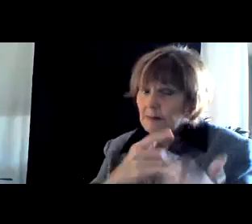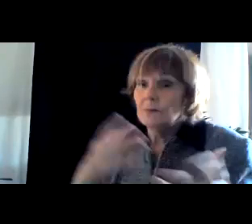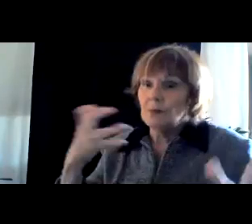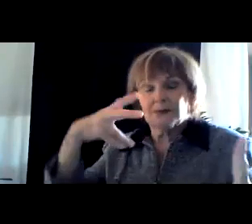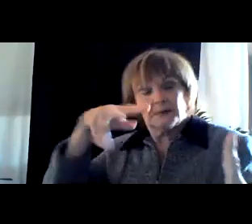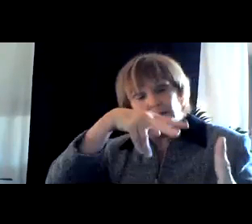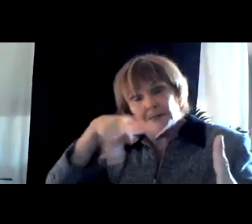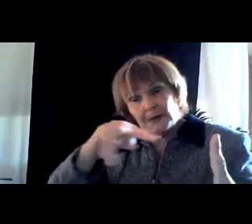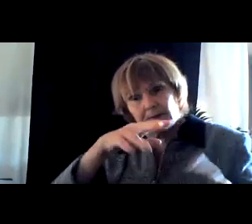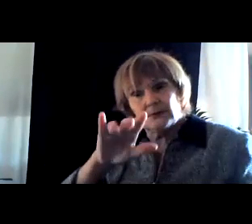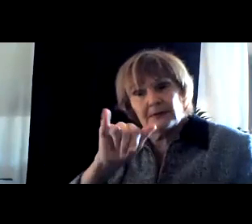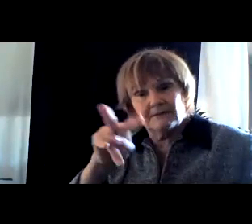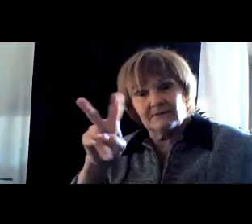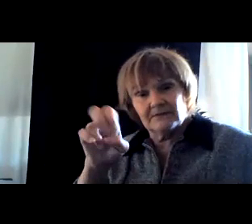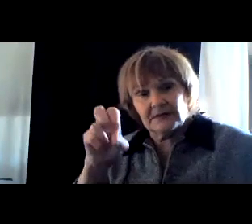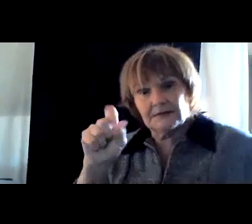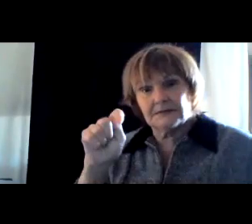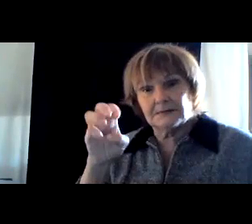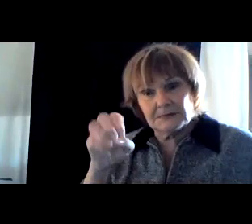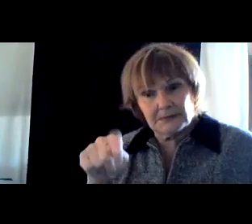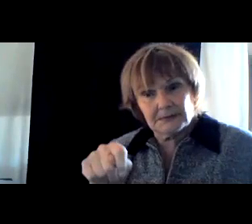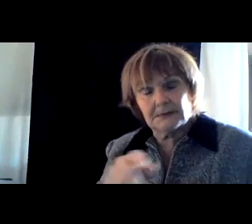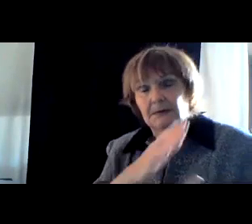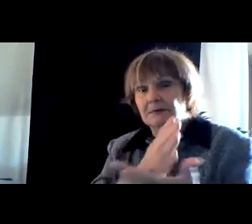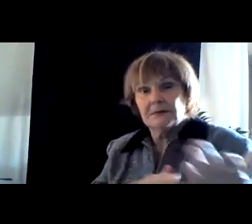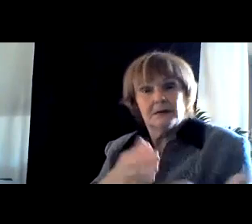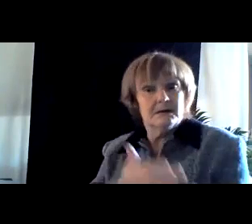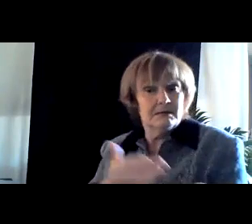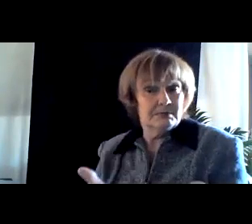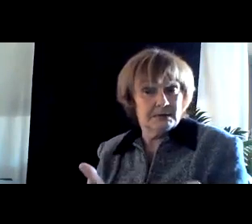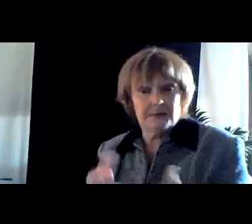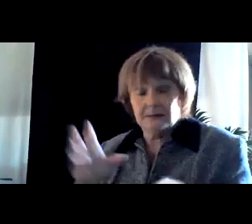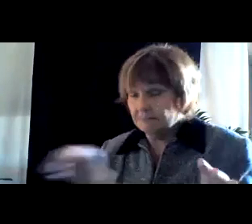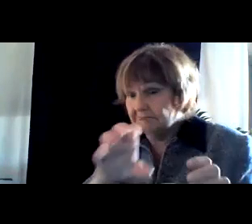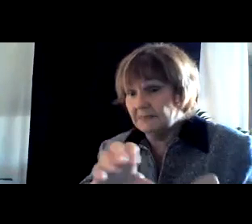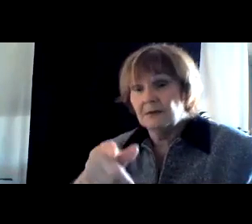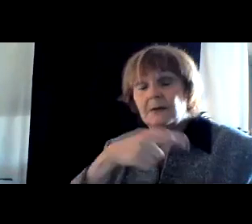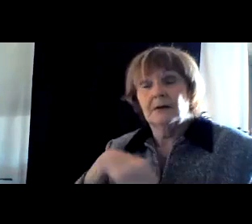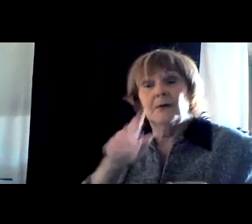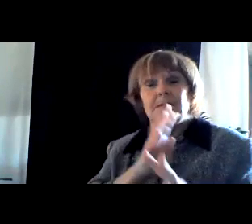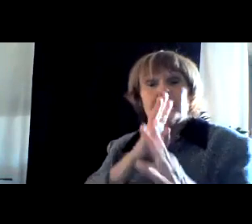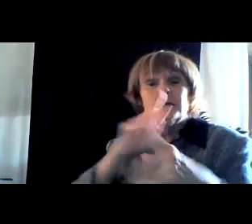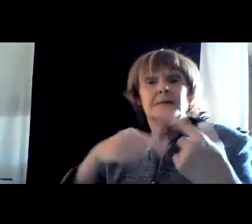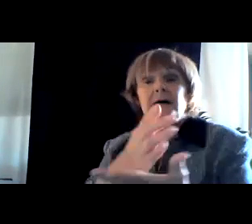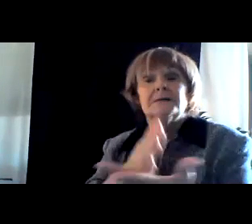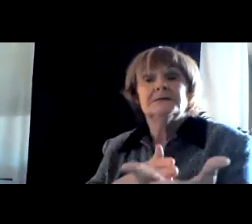that cause or contribute to environmental degradation. So again, we talked about some of those different economic decisions